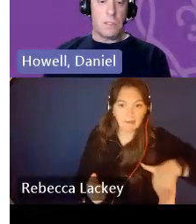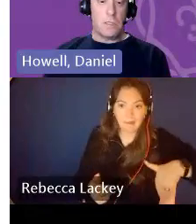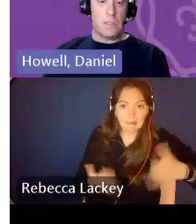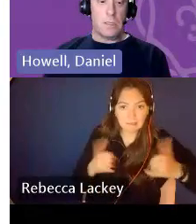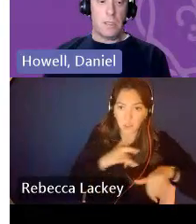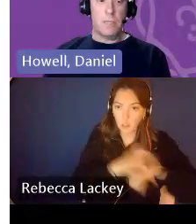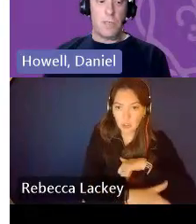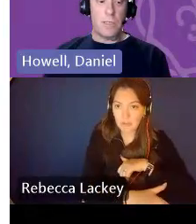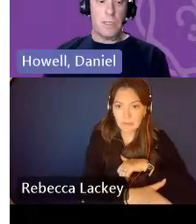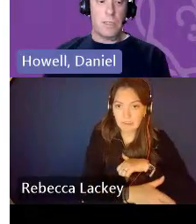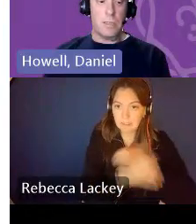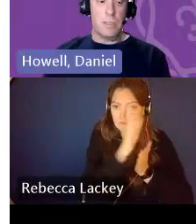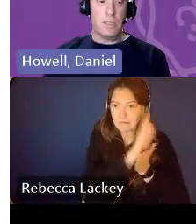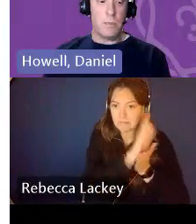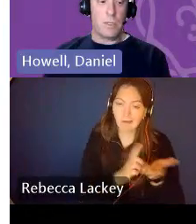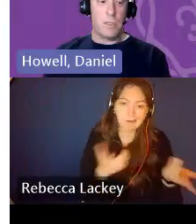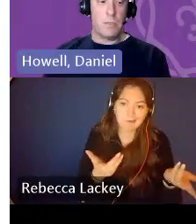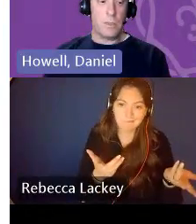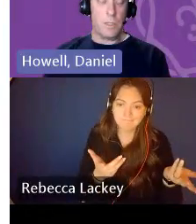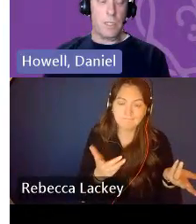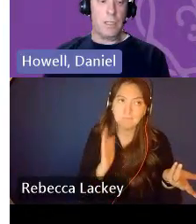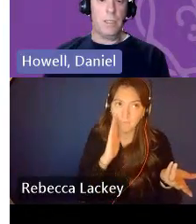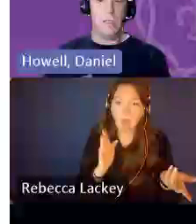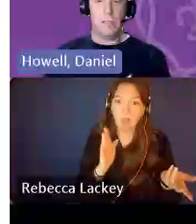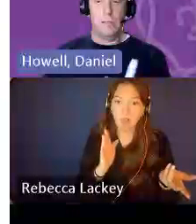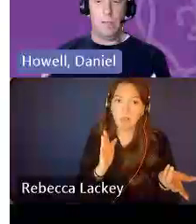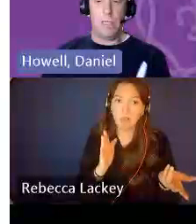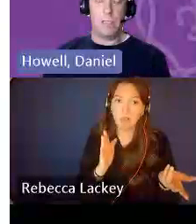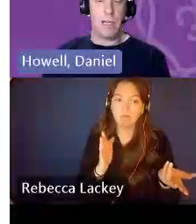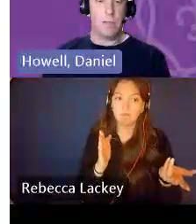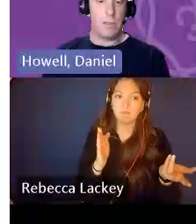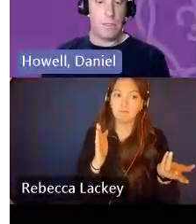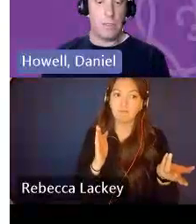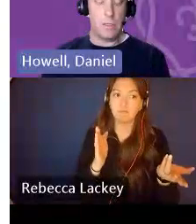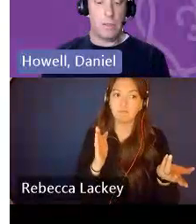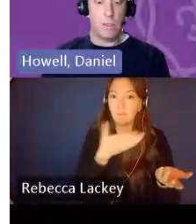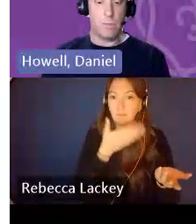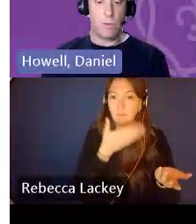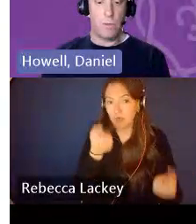on in the design process. That will come once we get uh a better handle on the the overall